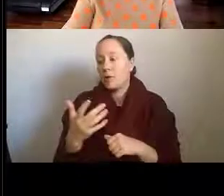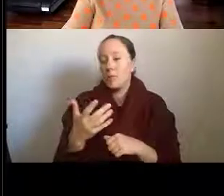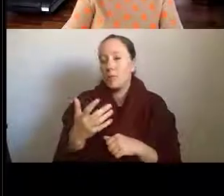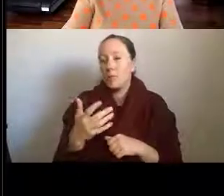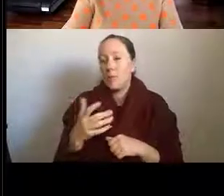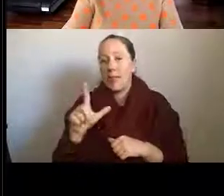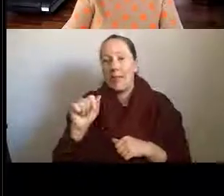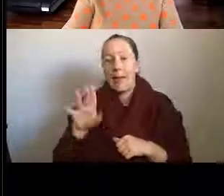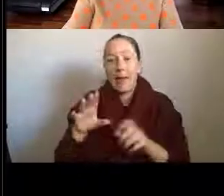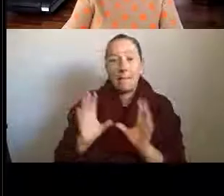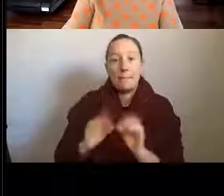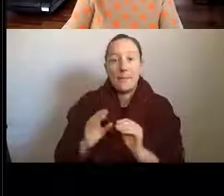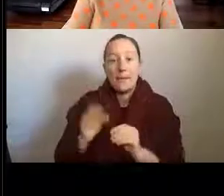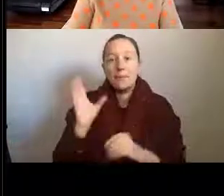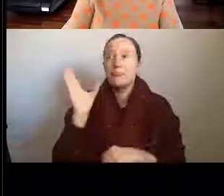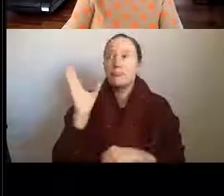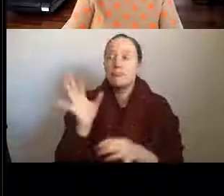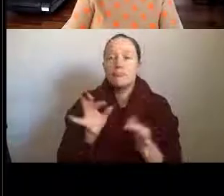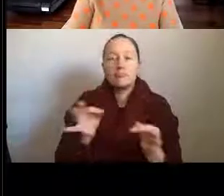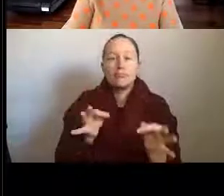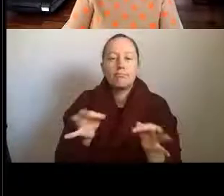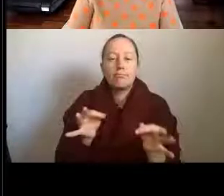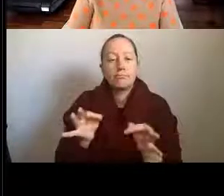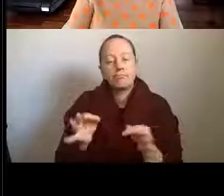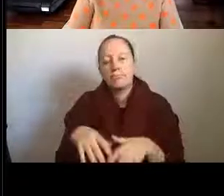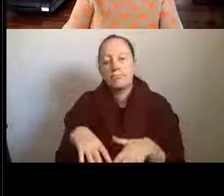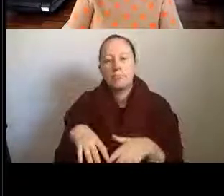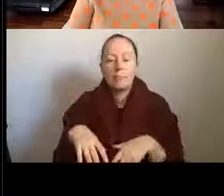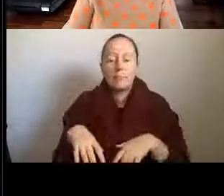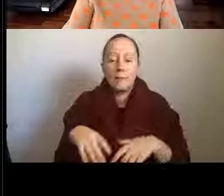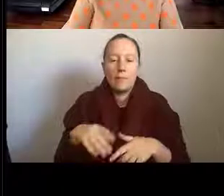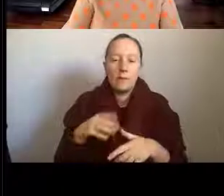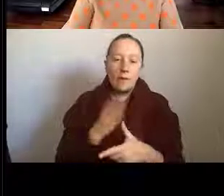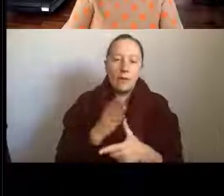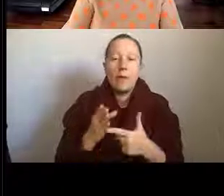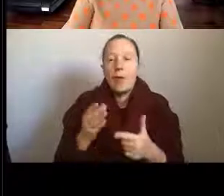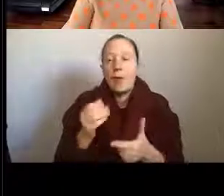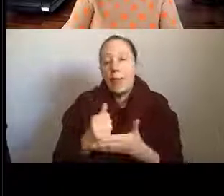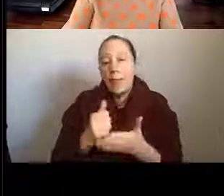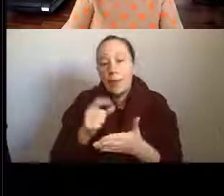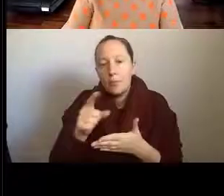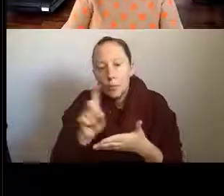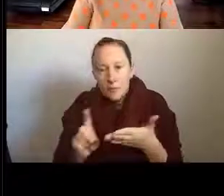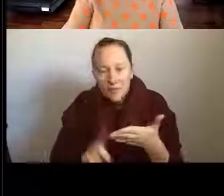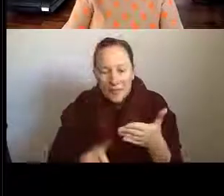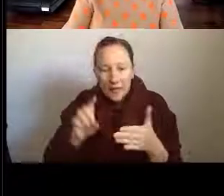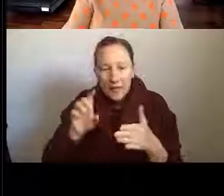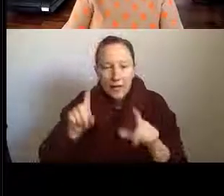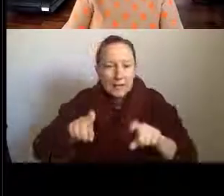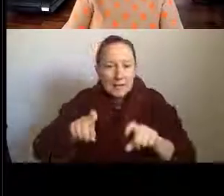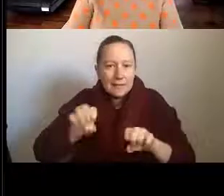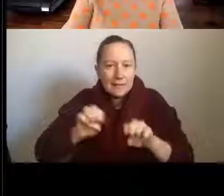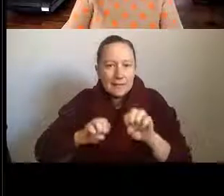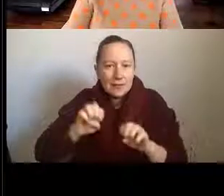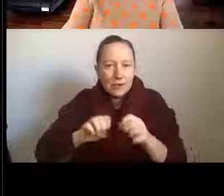or other sorts of campus events. They could help you design experiments. They can collect and analyze data.